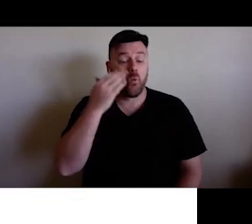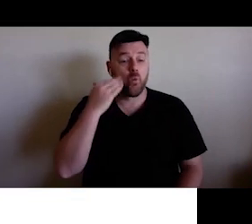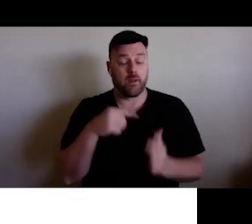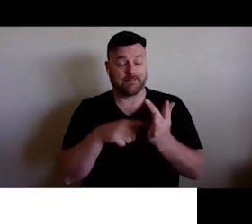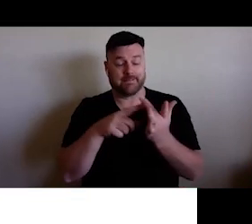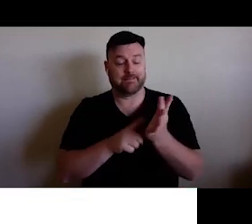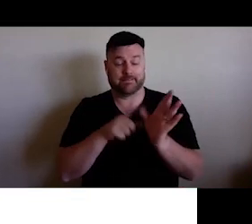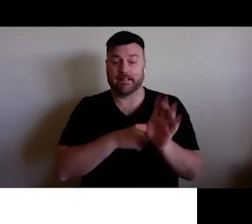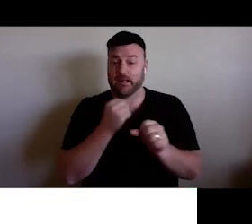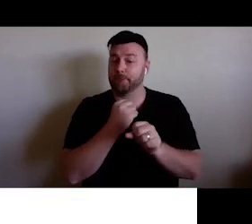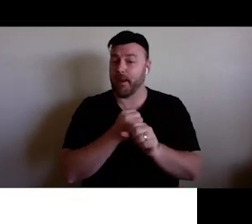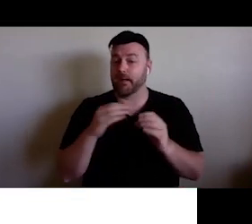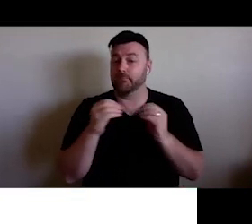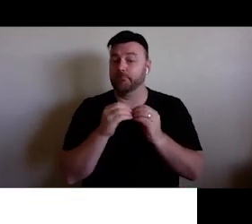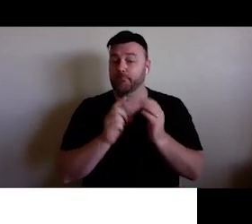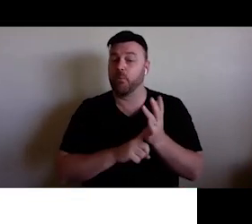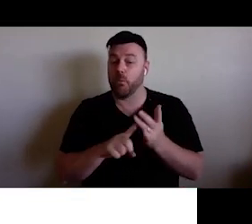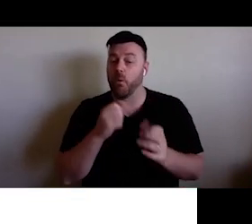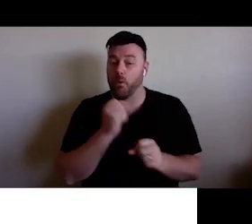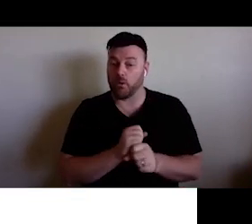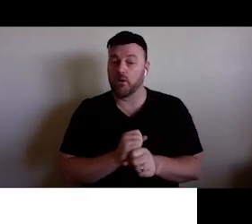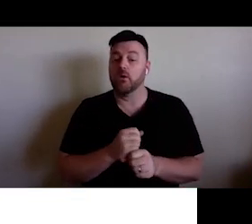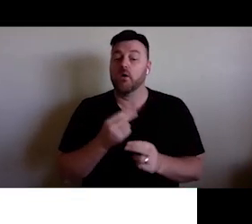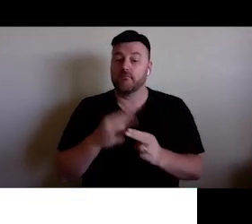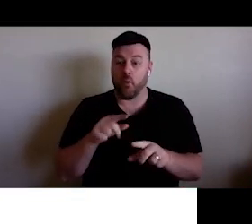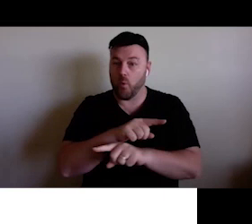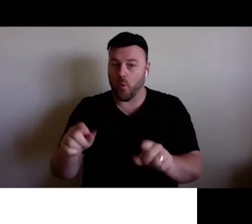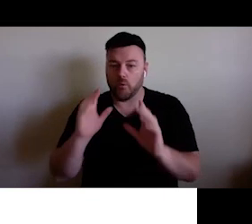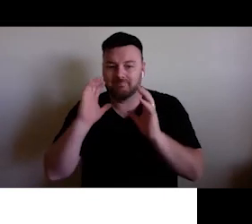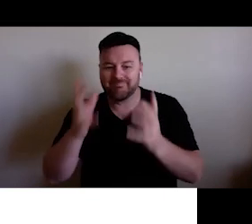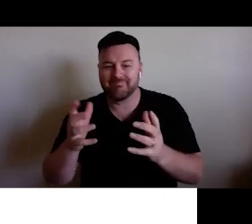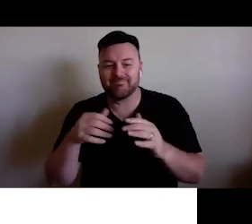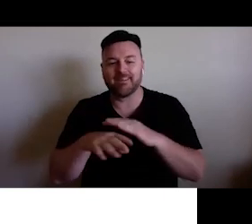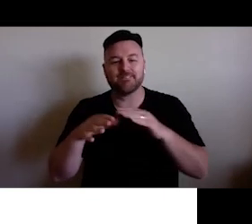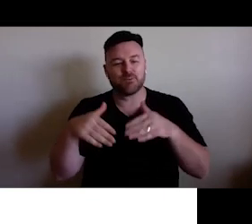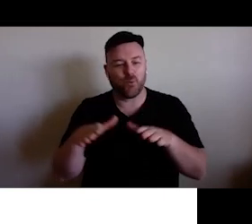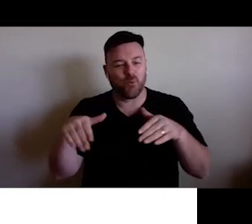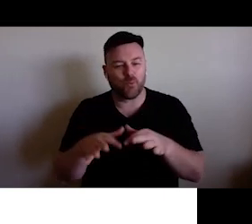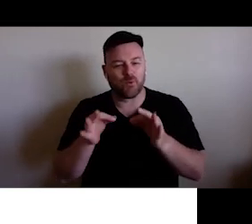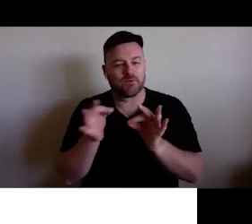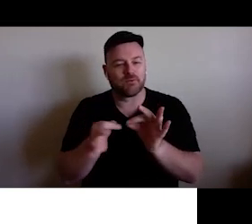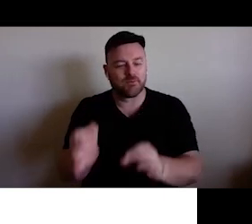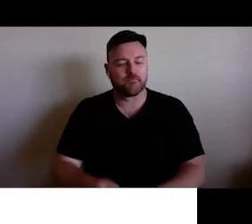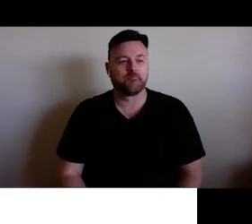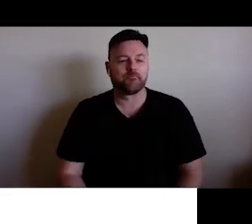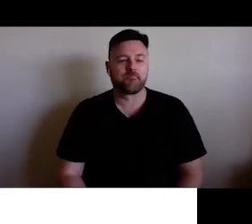popular. She wasn't digitally trained, wasn't a digital native. She designed learning programs at the independent cinema office, so